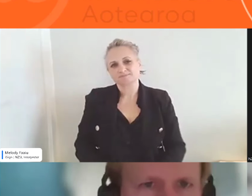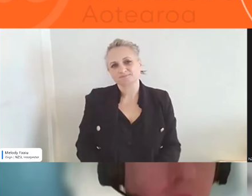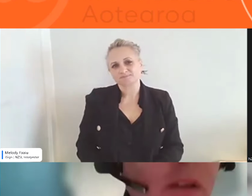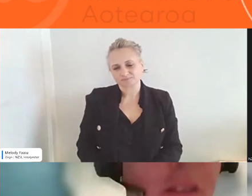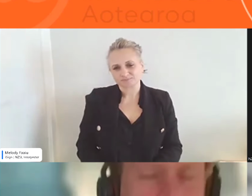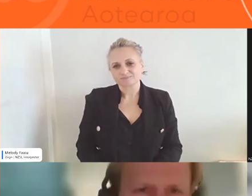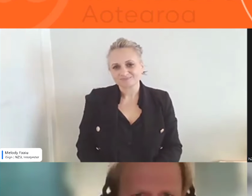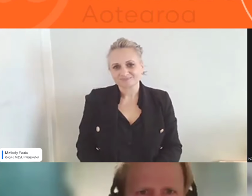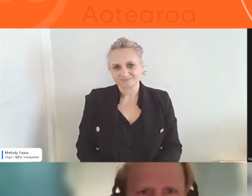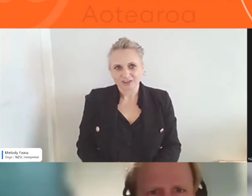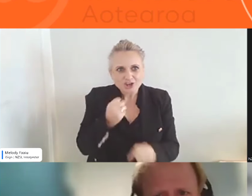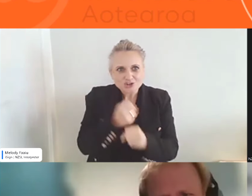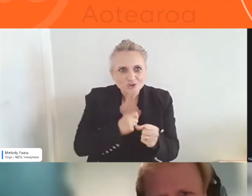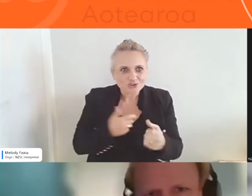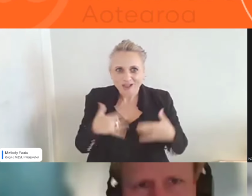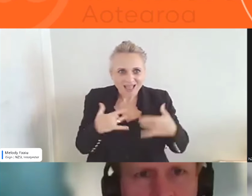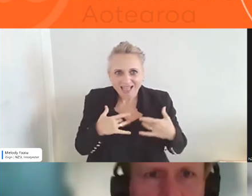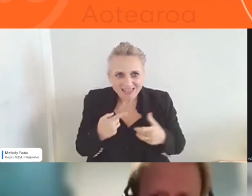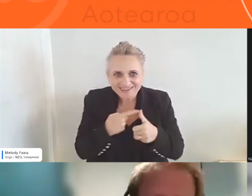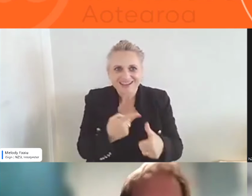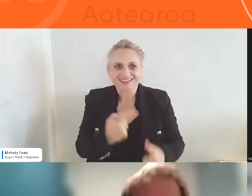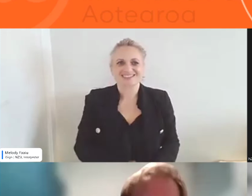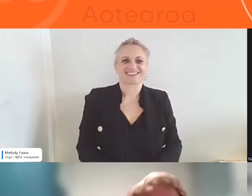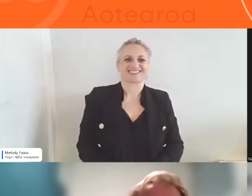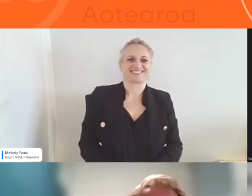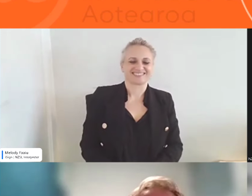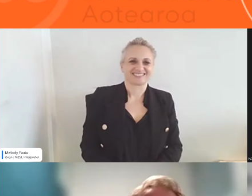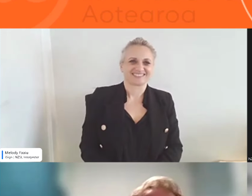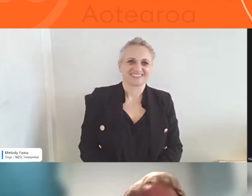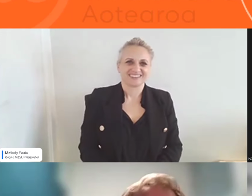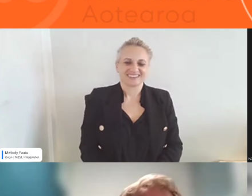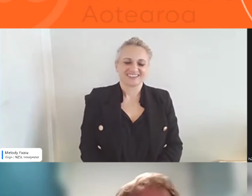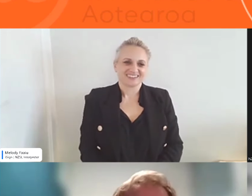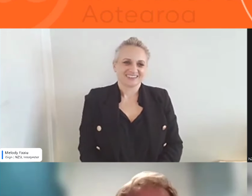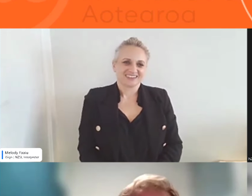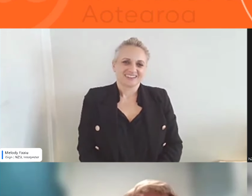one don't you? Yeah, just quickly on that. It comes back to good